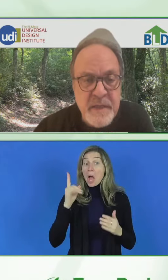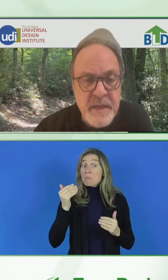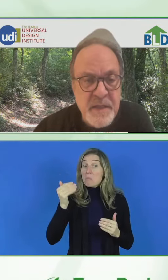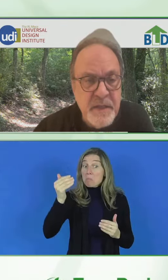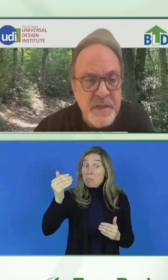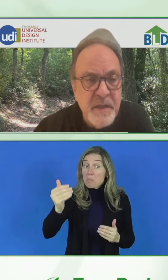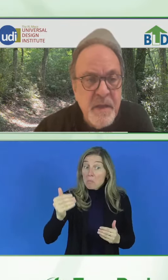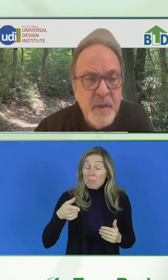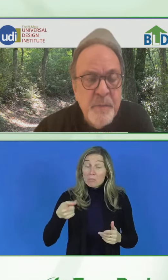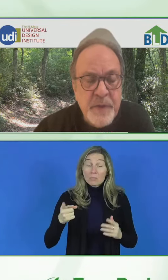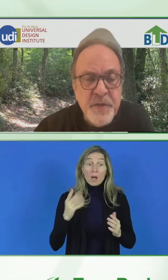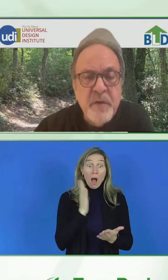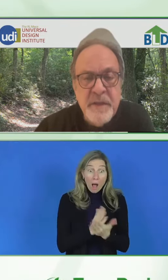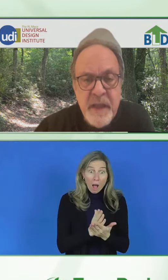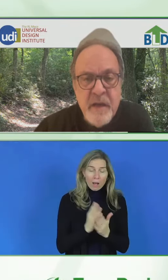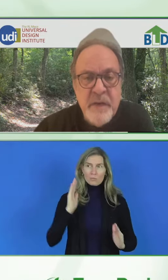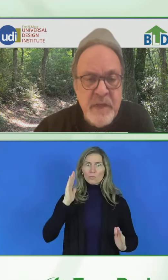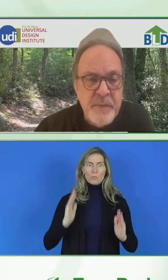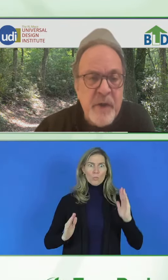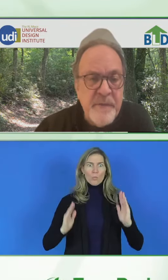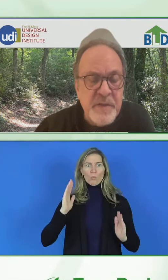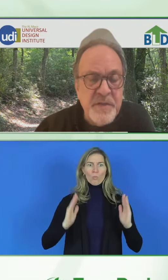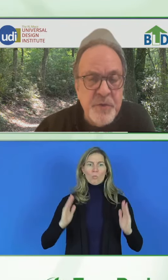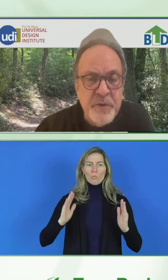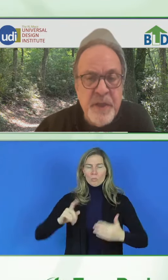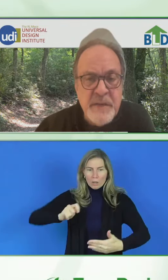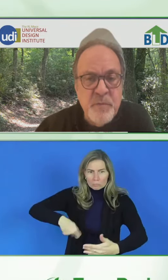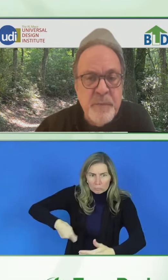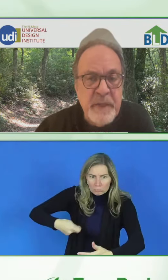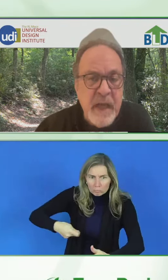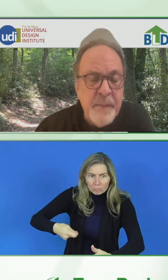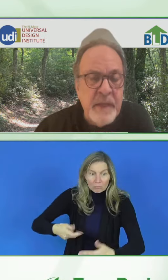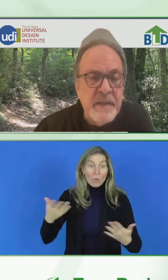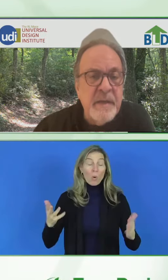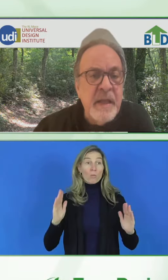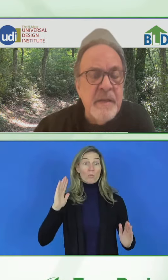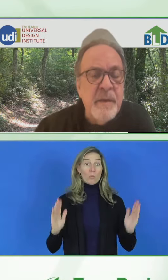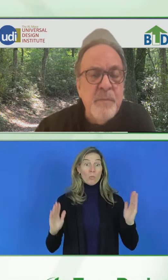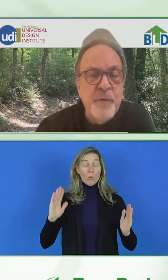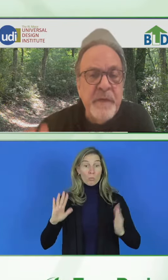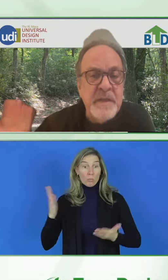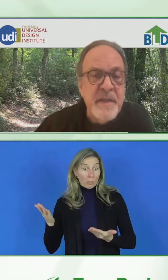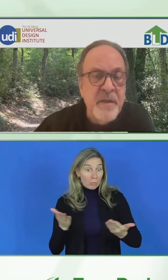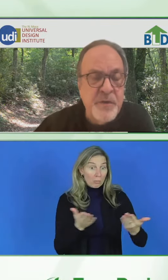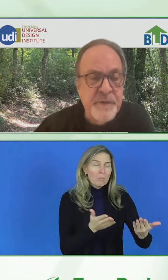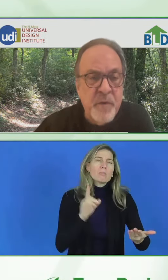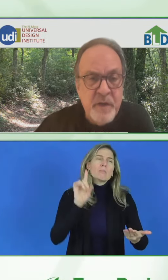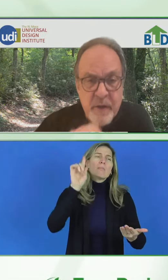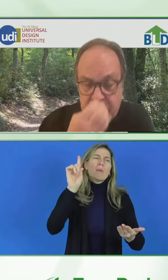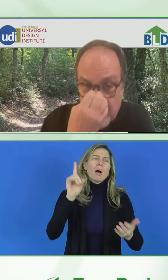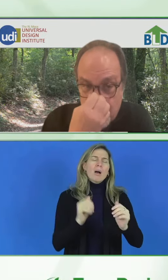assistants, but certainly the caregiver demographics will be dominant in moving this technology forward. Go ahead.